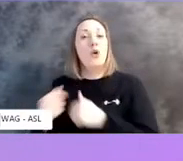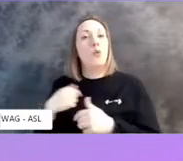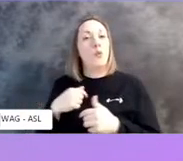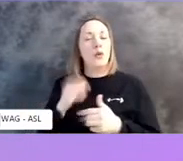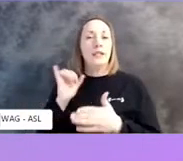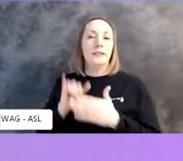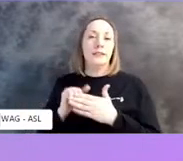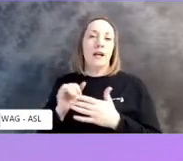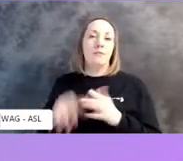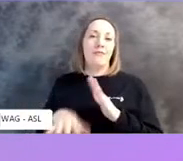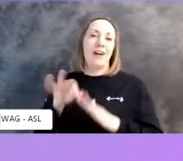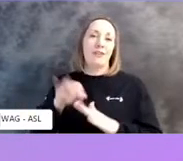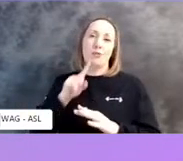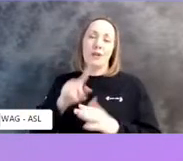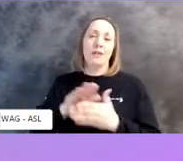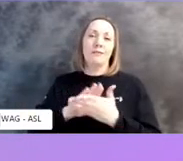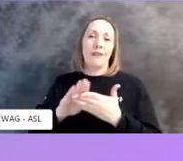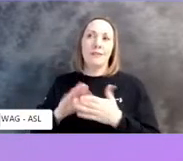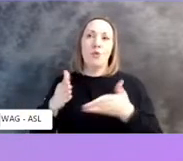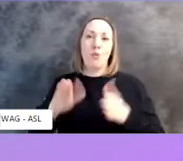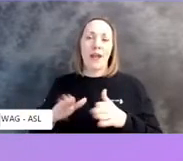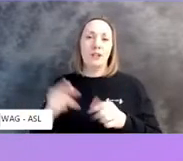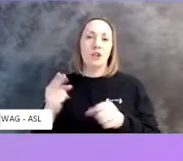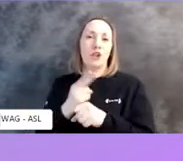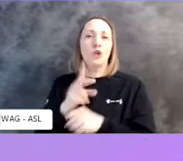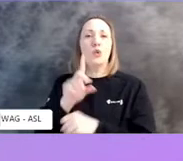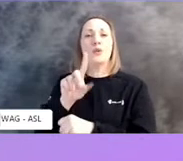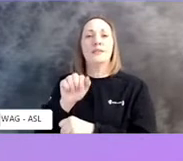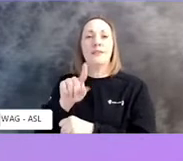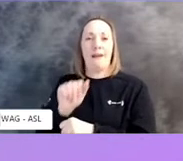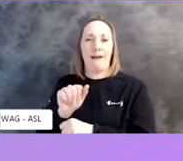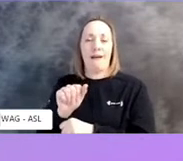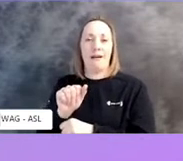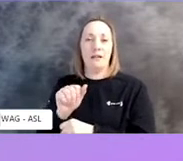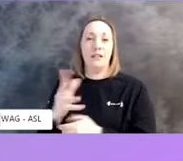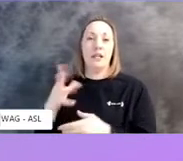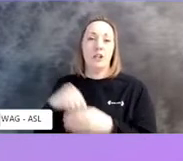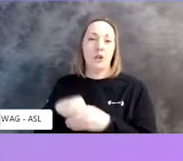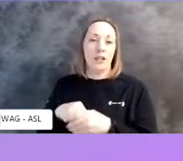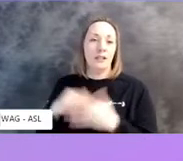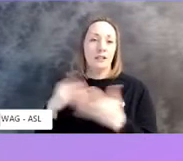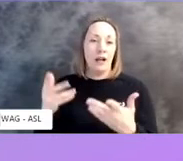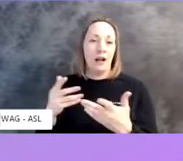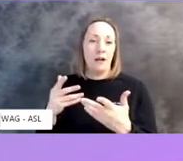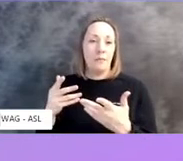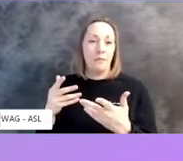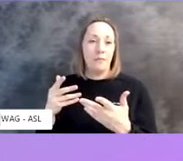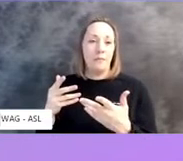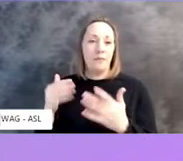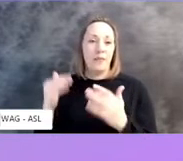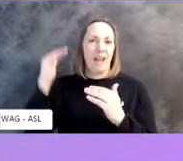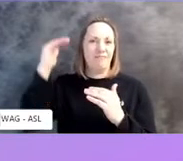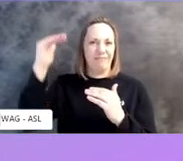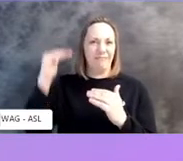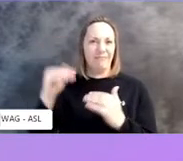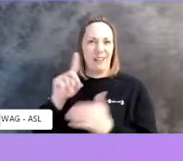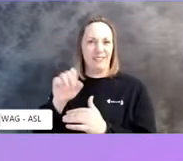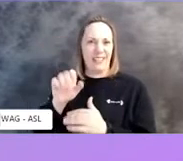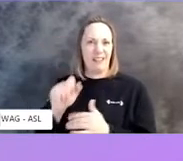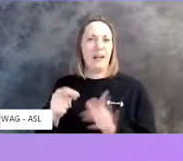monitoring reports when you're late to the party you can learn what other countries are doing and we came up with really nice ways